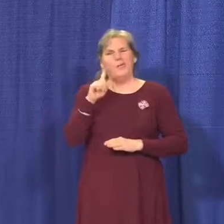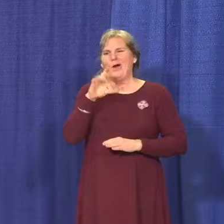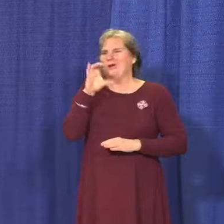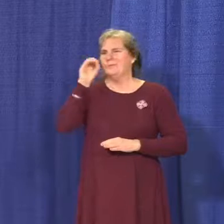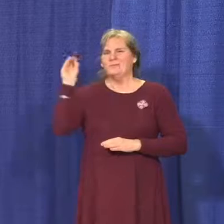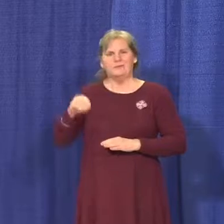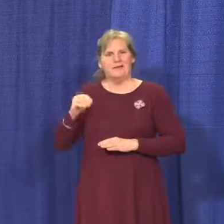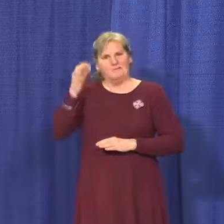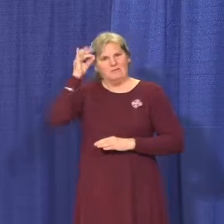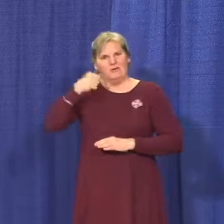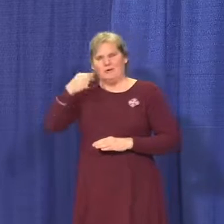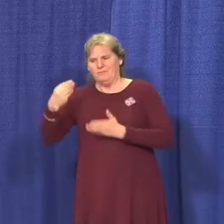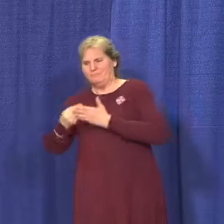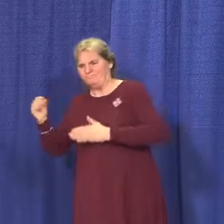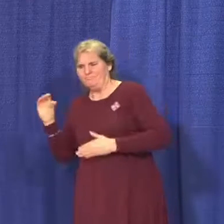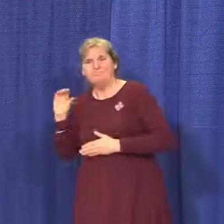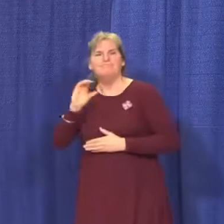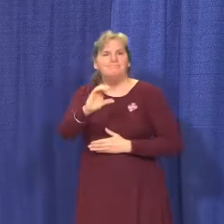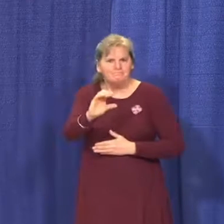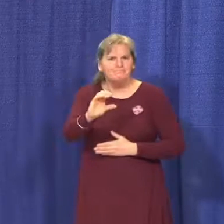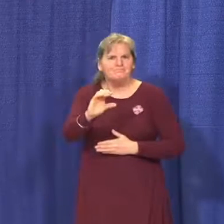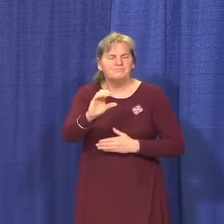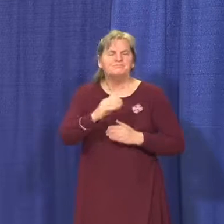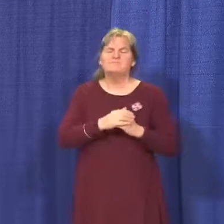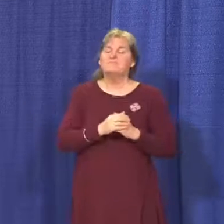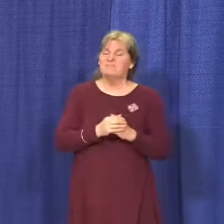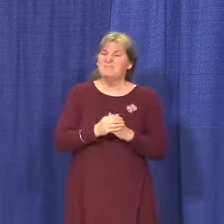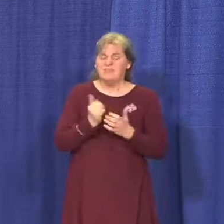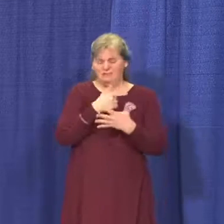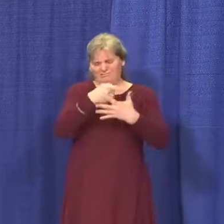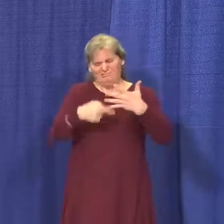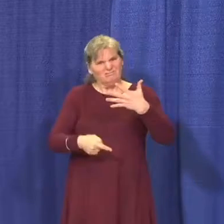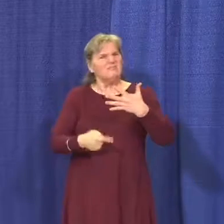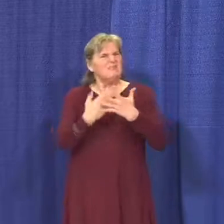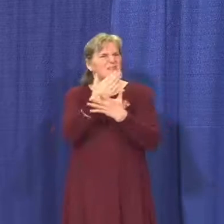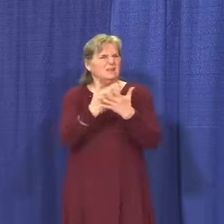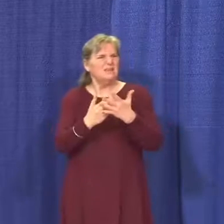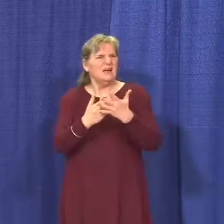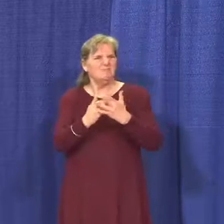contribution. These are only some of the measures we have taken to ensure